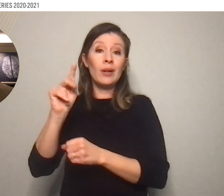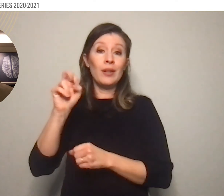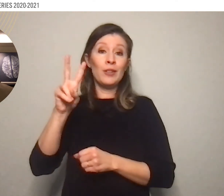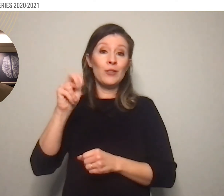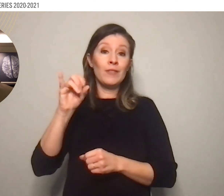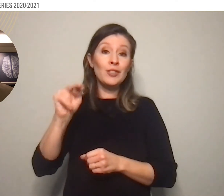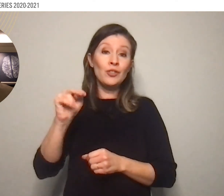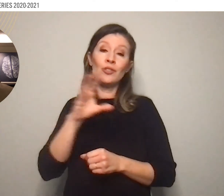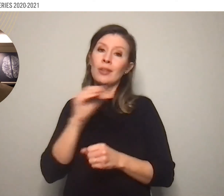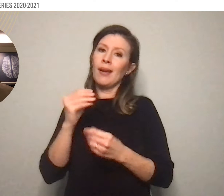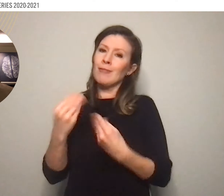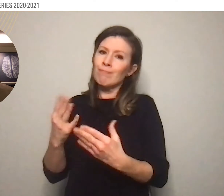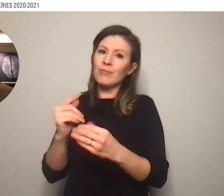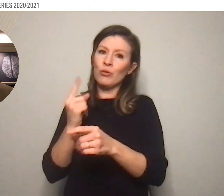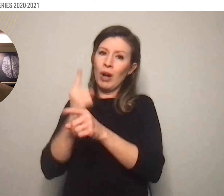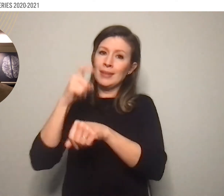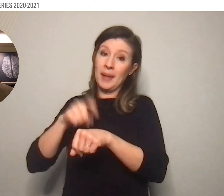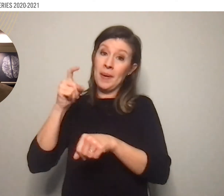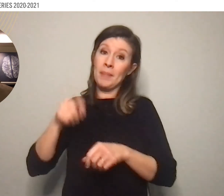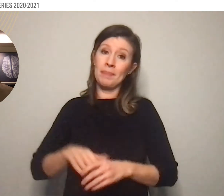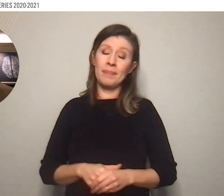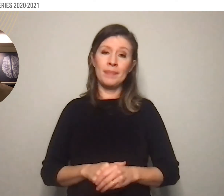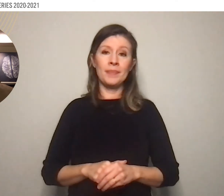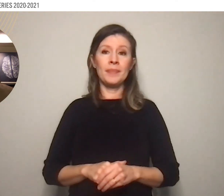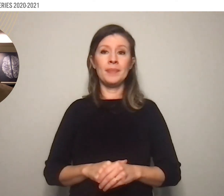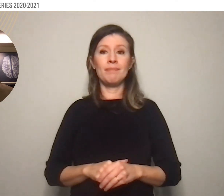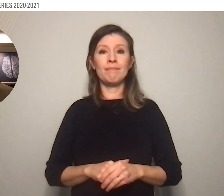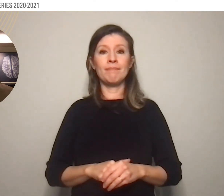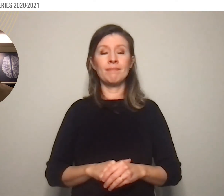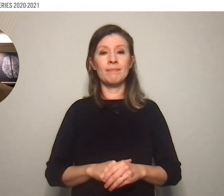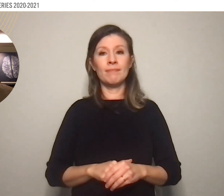And, and to also do so at the right time. For uh...